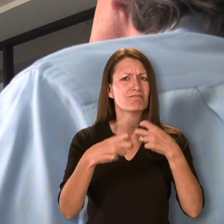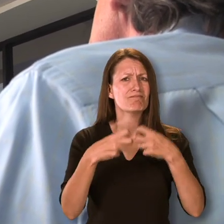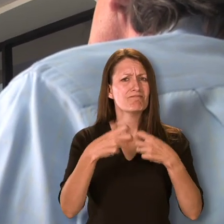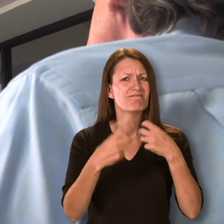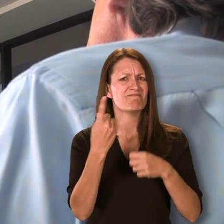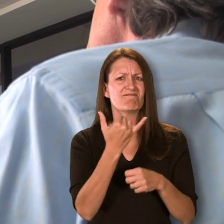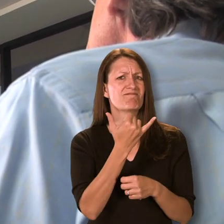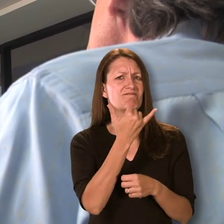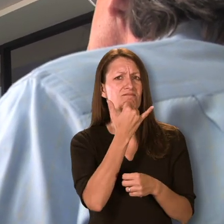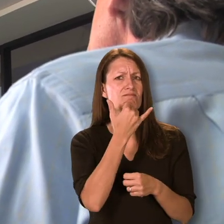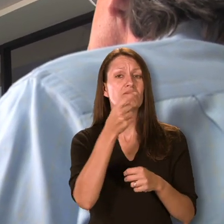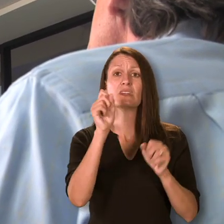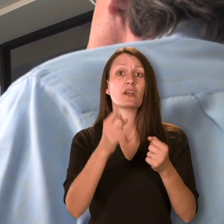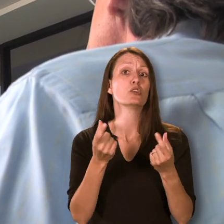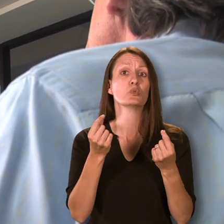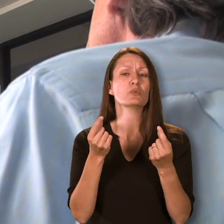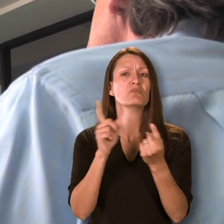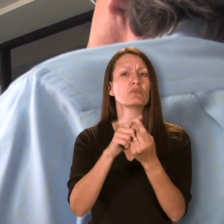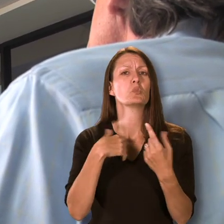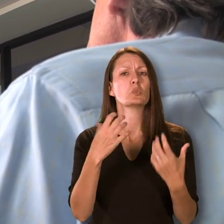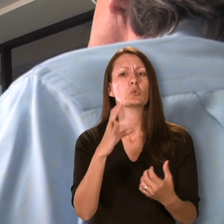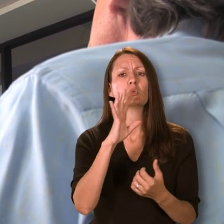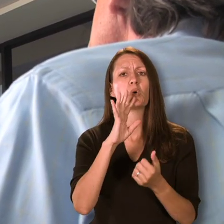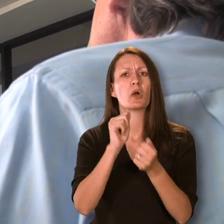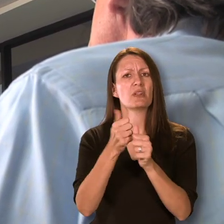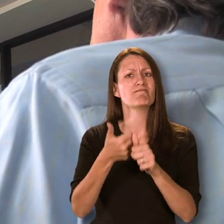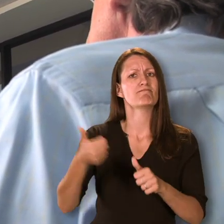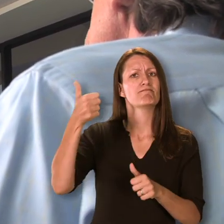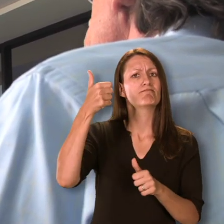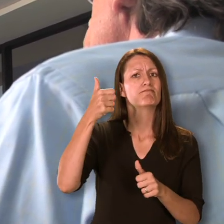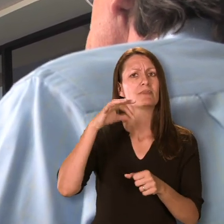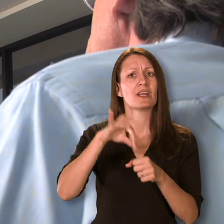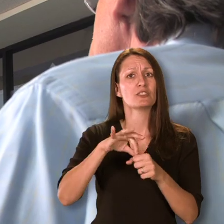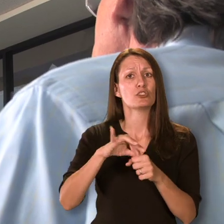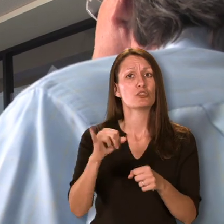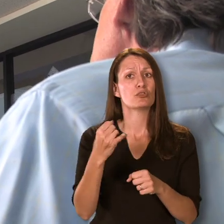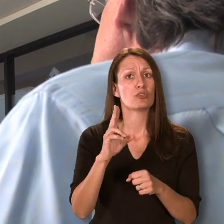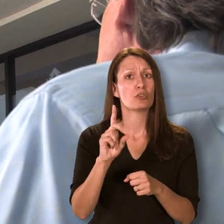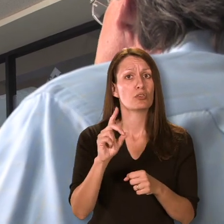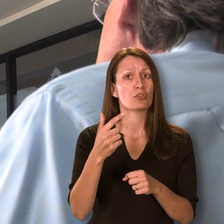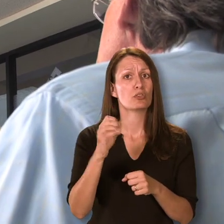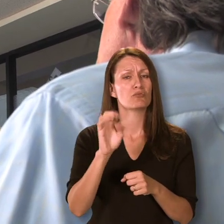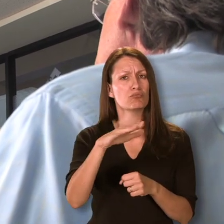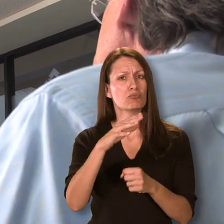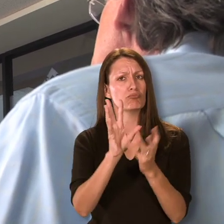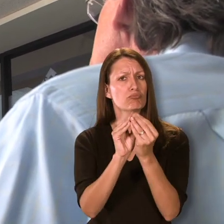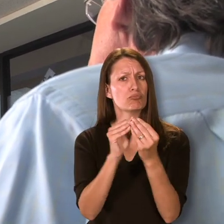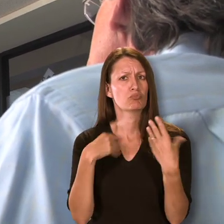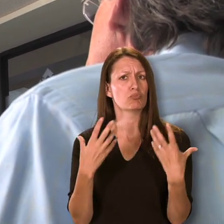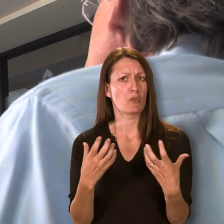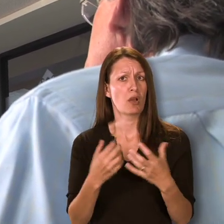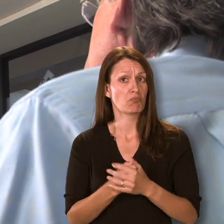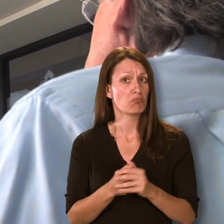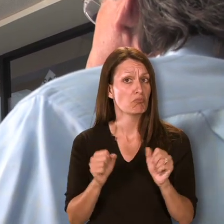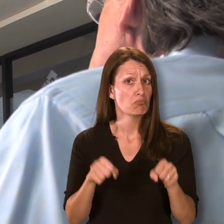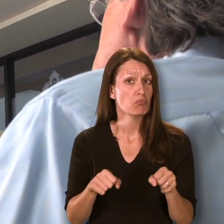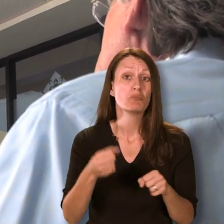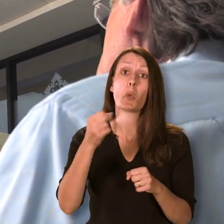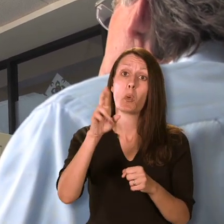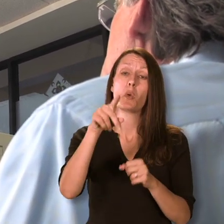if you think there's a problem at the polling place.